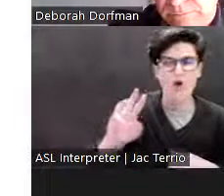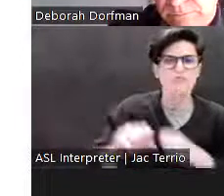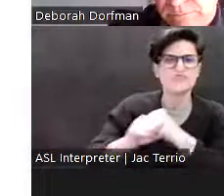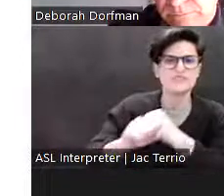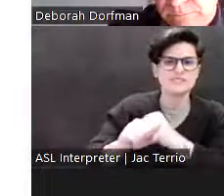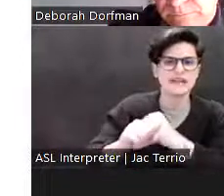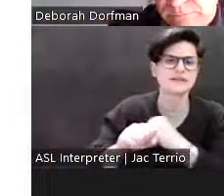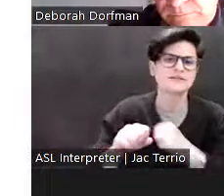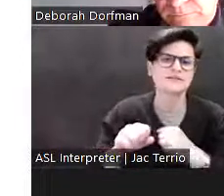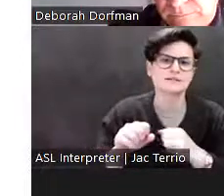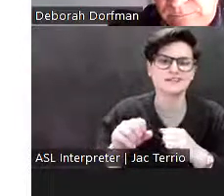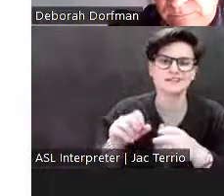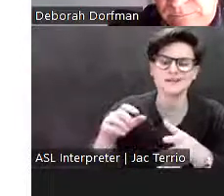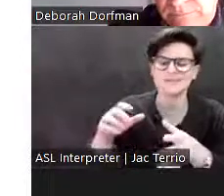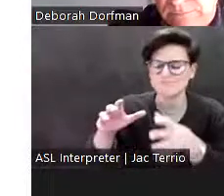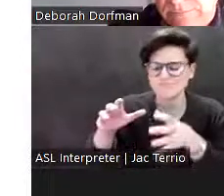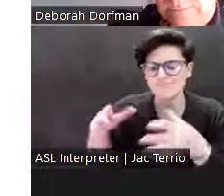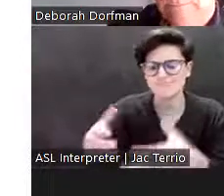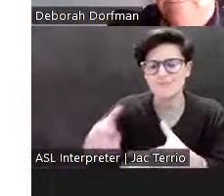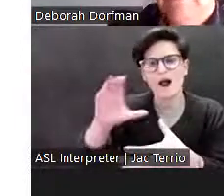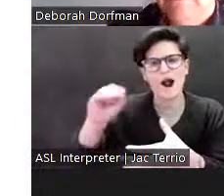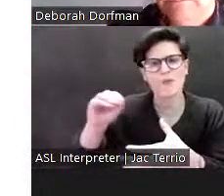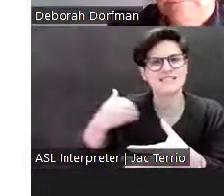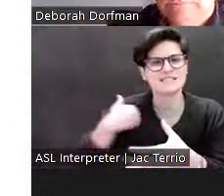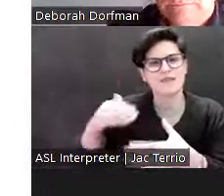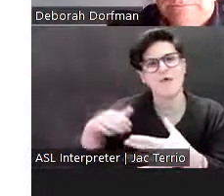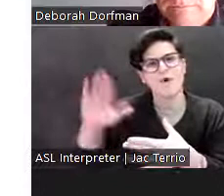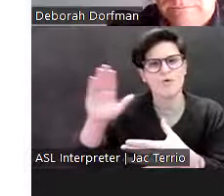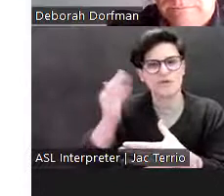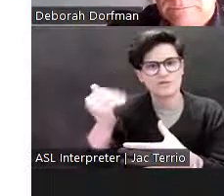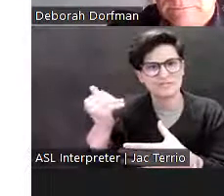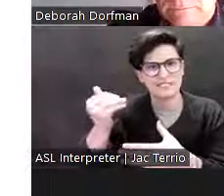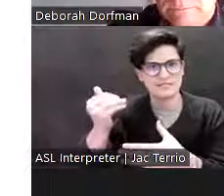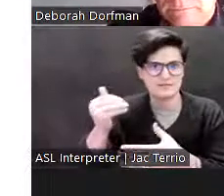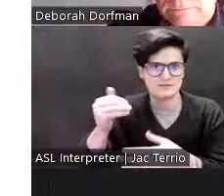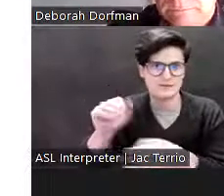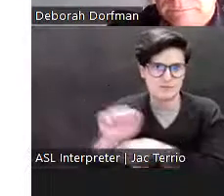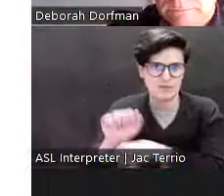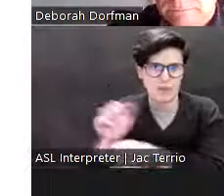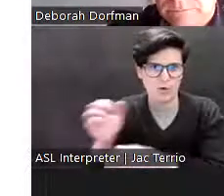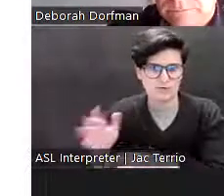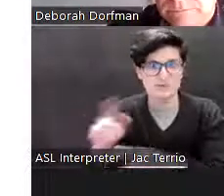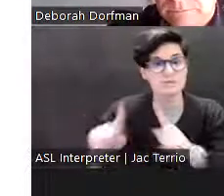We have a State law equivalent that protects companies where the there are 3 or more employees.